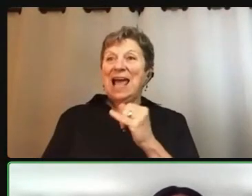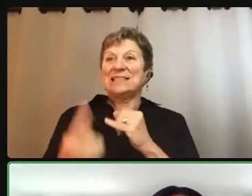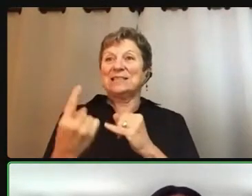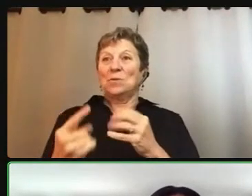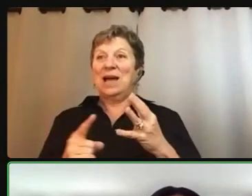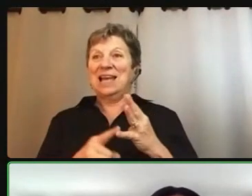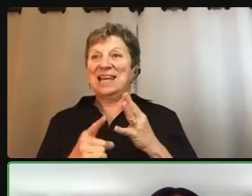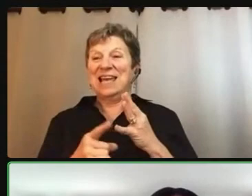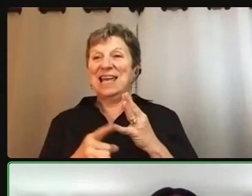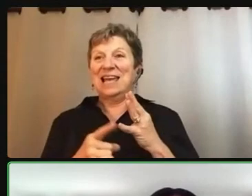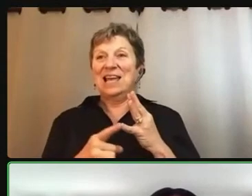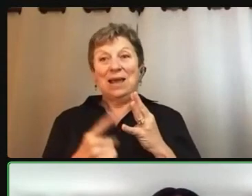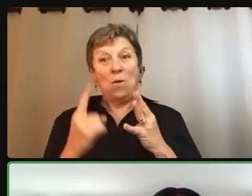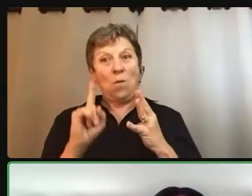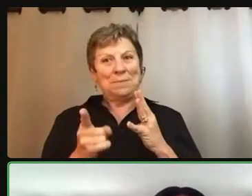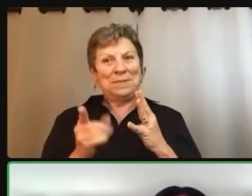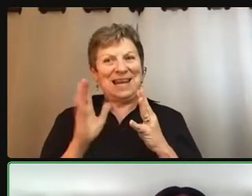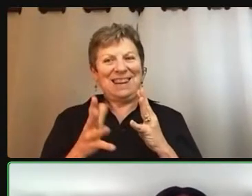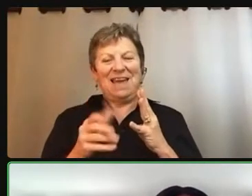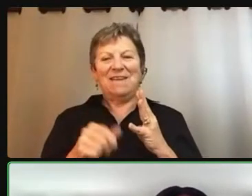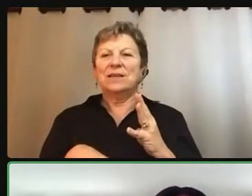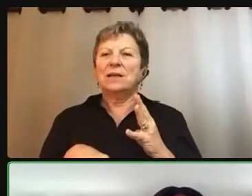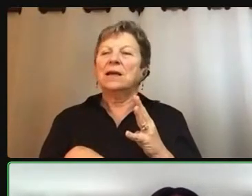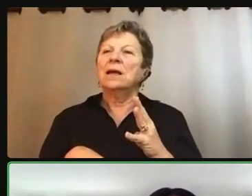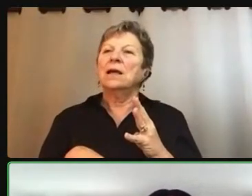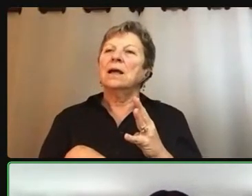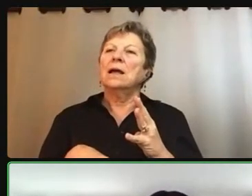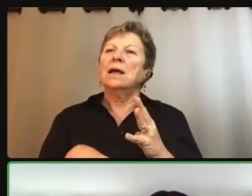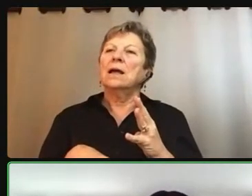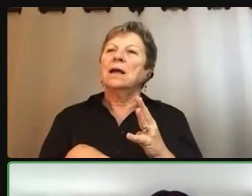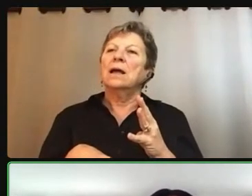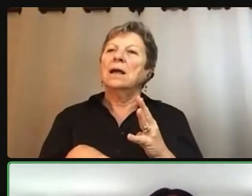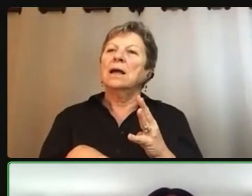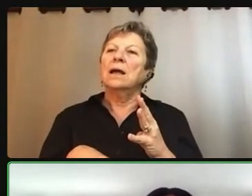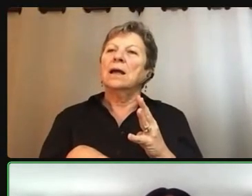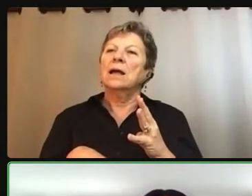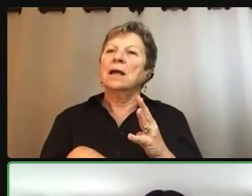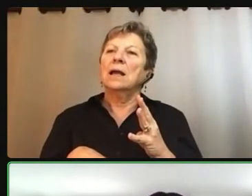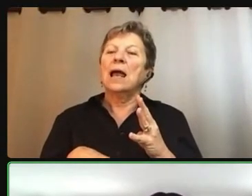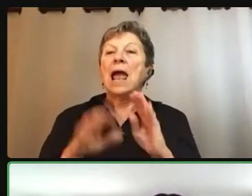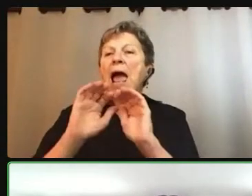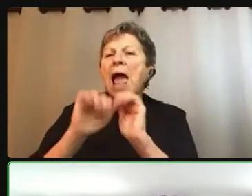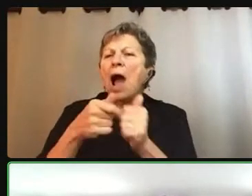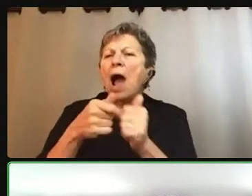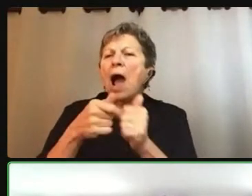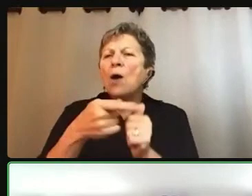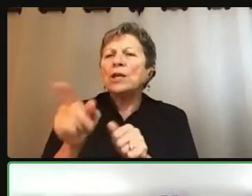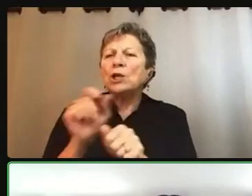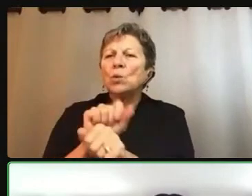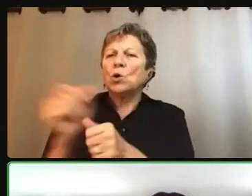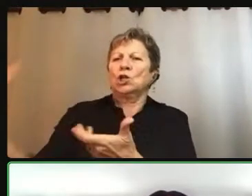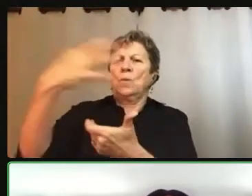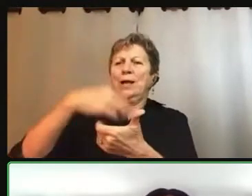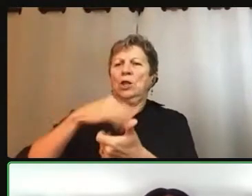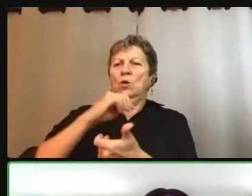THAT'S RIGHT. AND THEN LAST ONE I MEAN